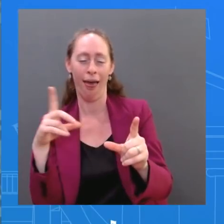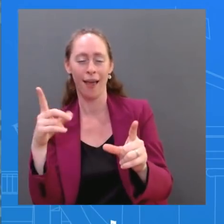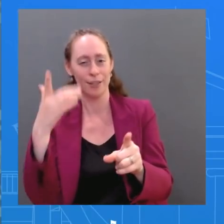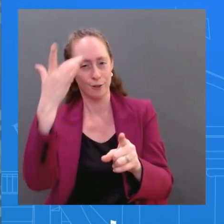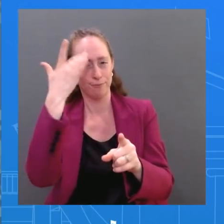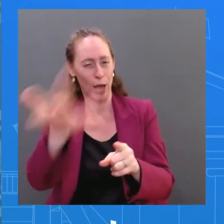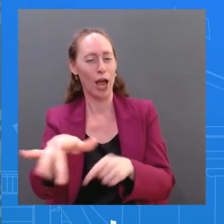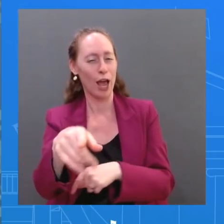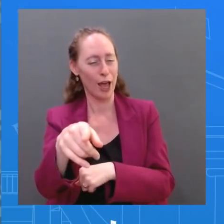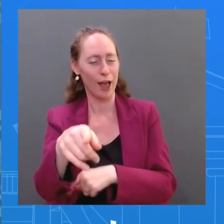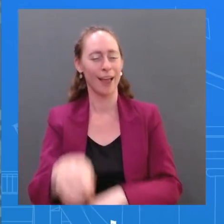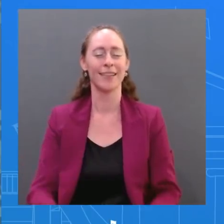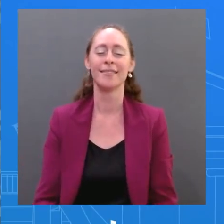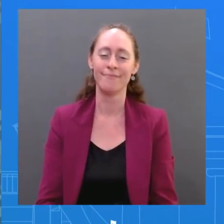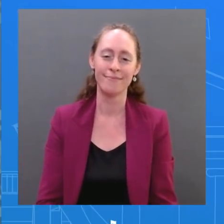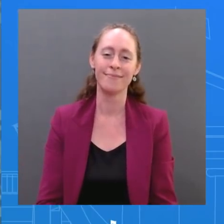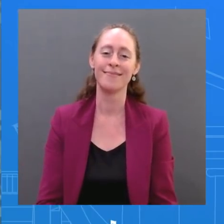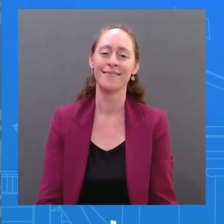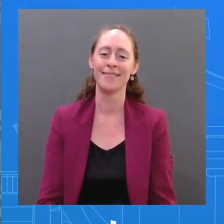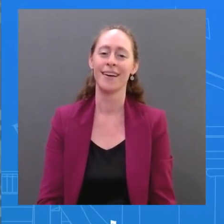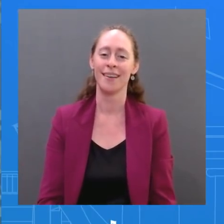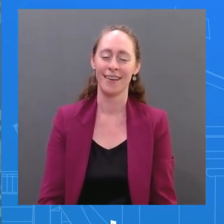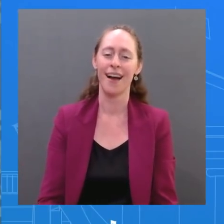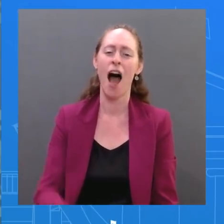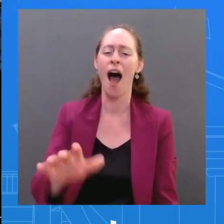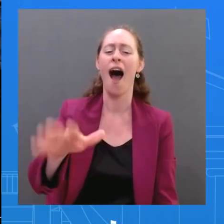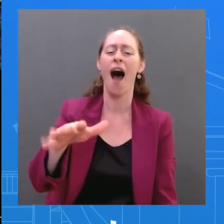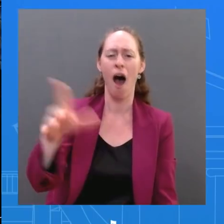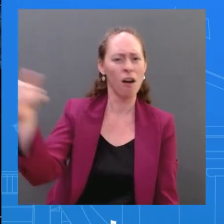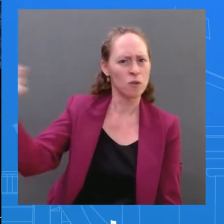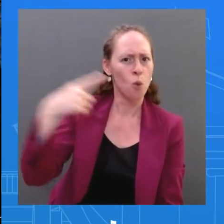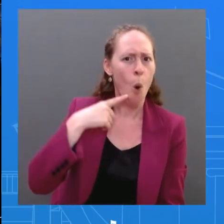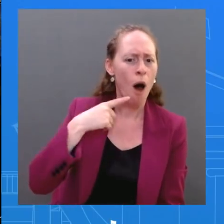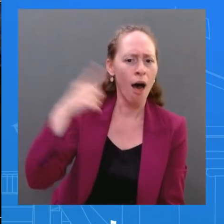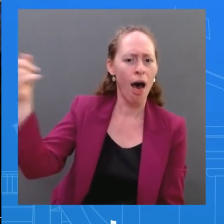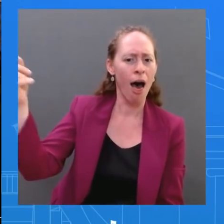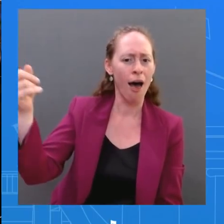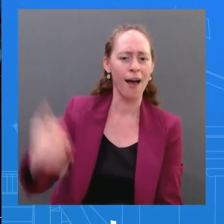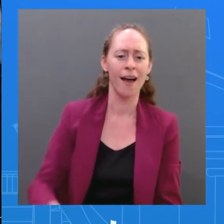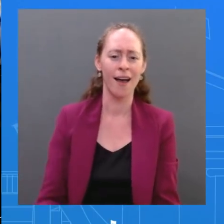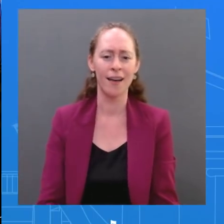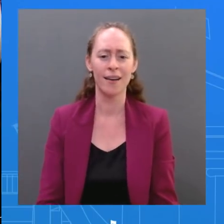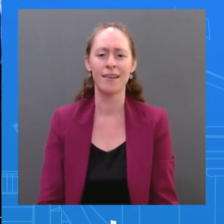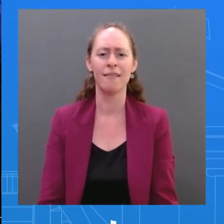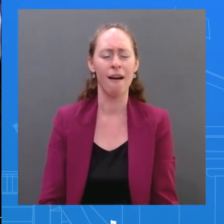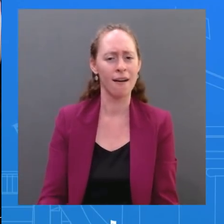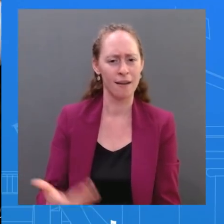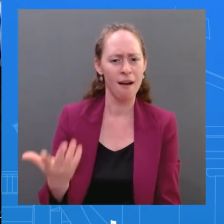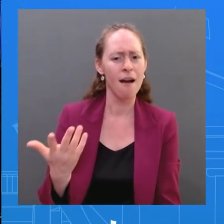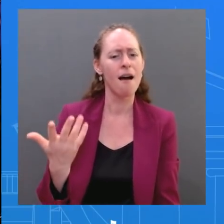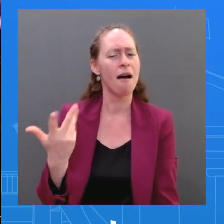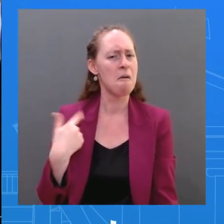Ms. Jean-Pierre: Wait. Wait. No, no, no, no. You're asking me -- The Press: But is it a coincidence that at a time that a historic number of people think the country is on the wrong track,